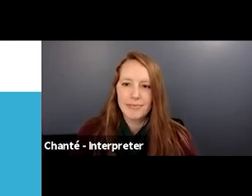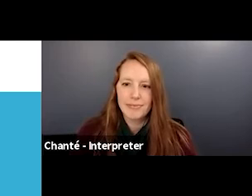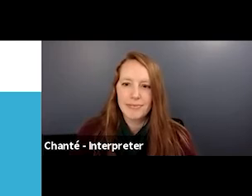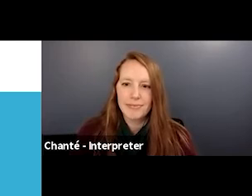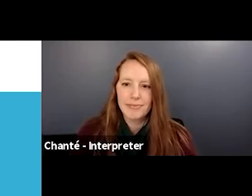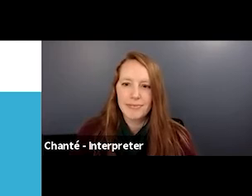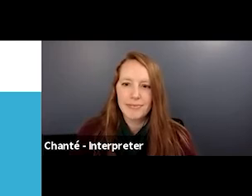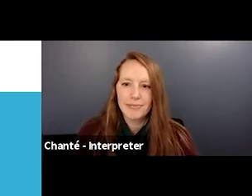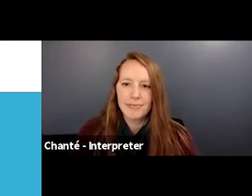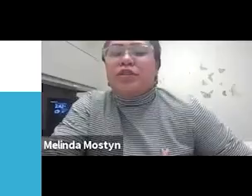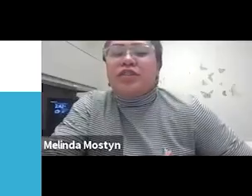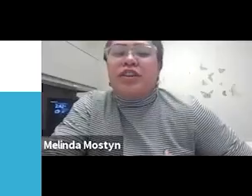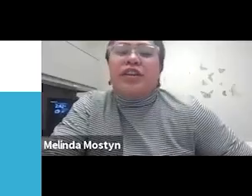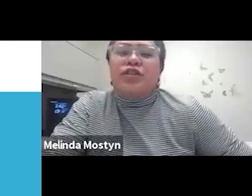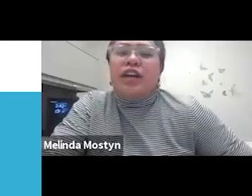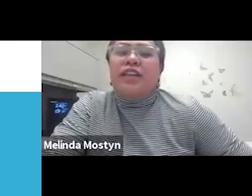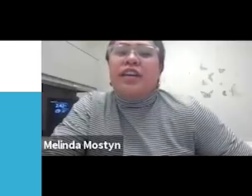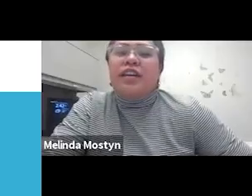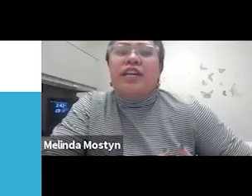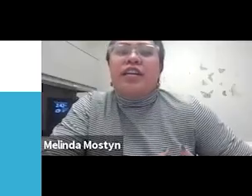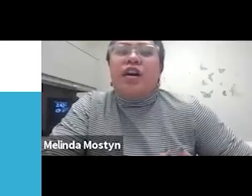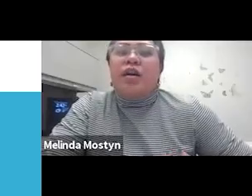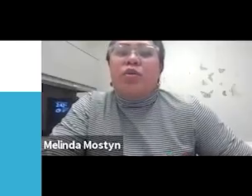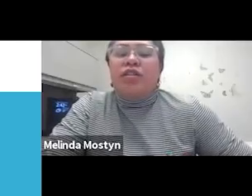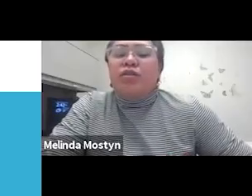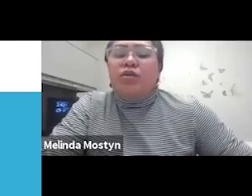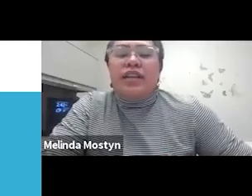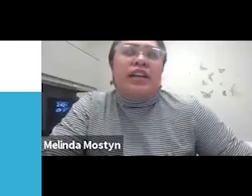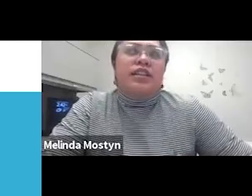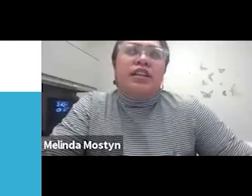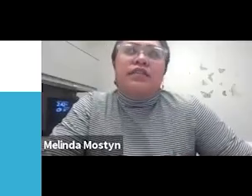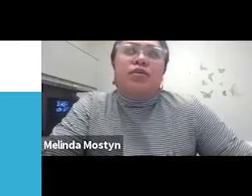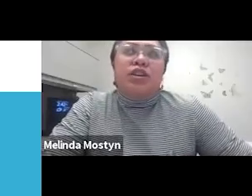Thank you so much for sharing that, Jodi. I think one of the tools that I didn't even